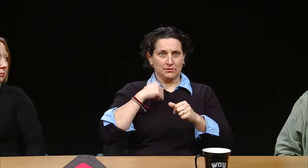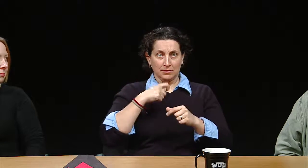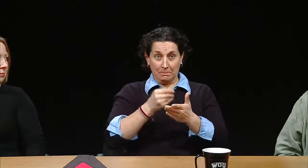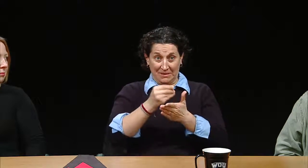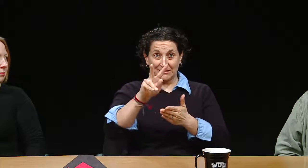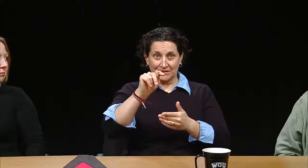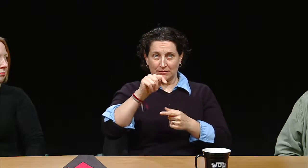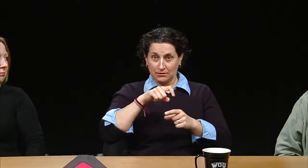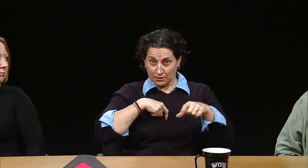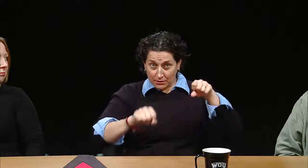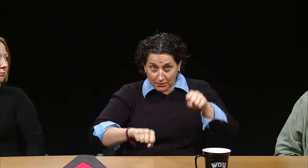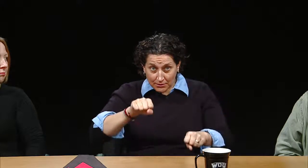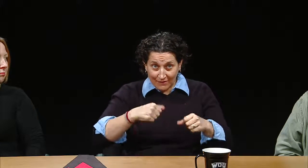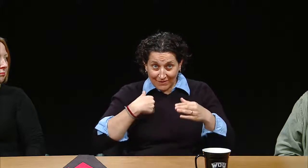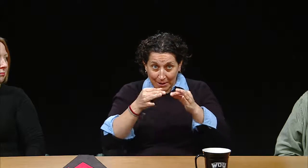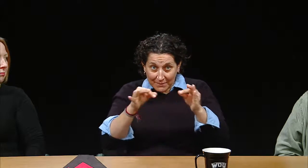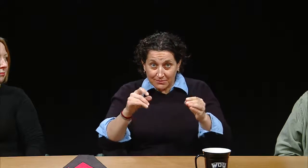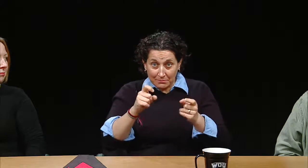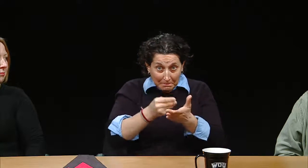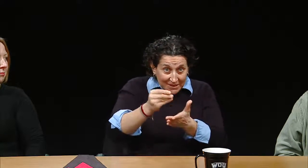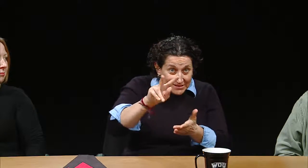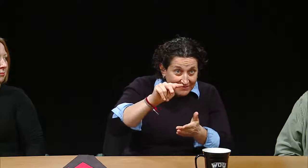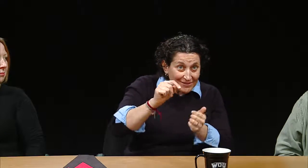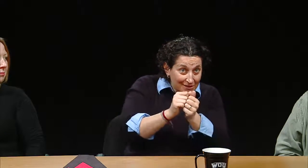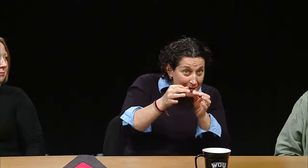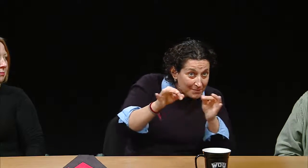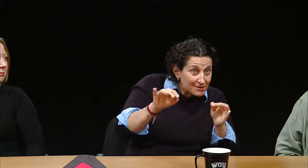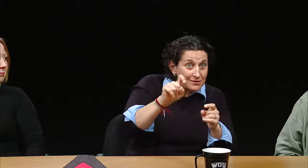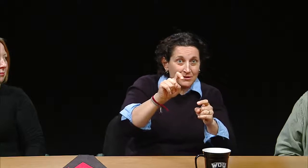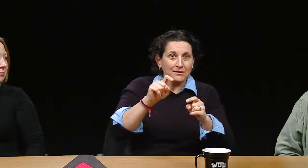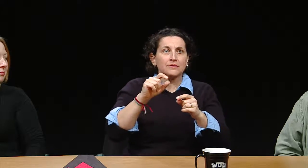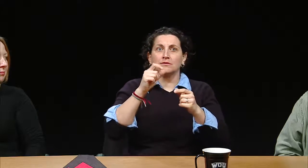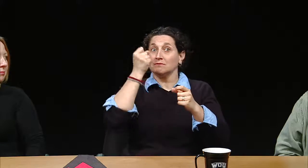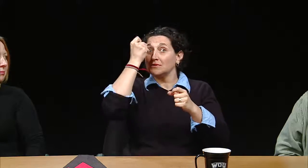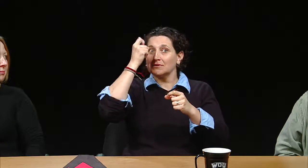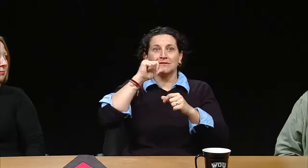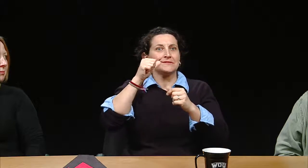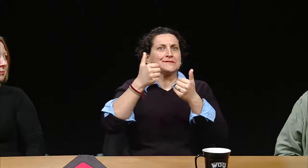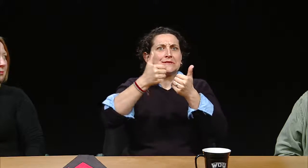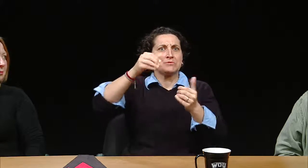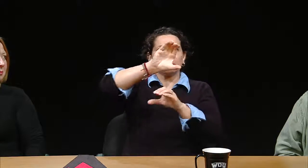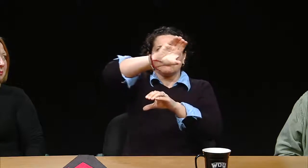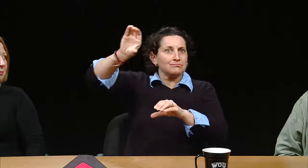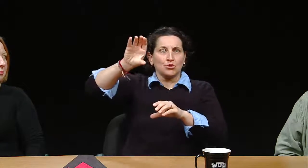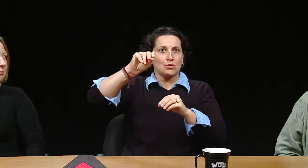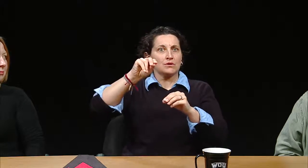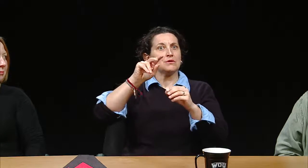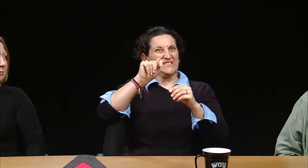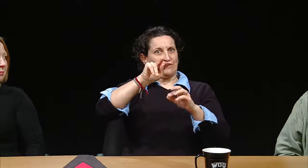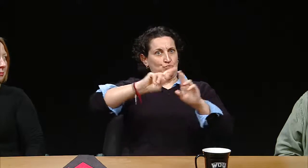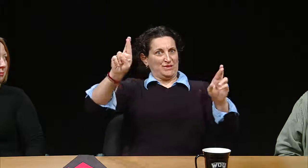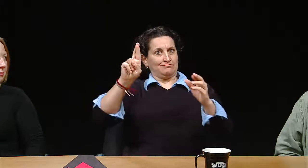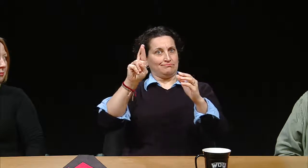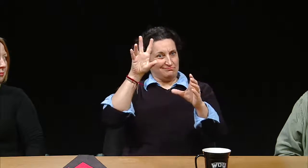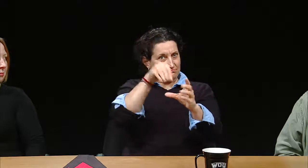if it were printed -- that tells every stage of the video process -- received, what it is, who it is, who it's for, when it's due --